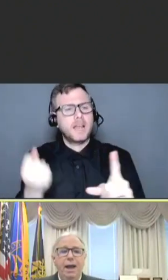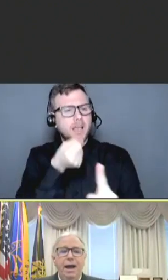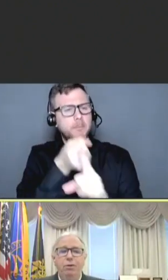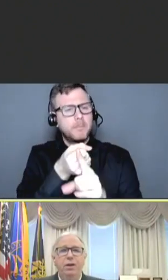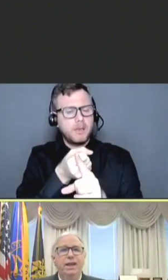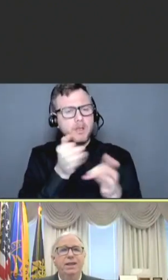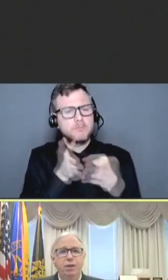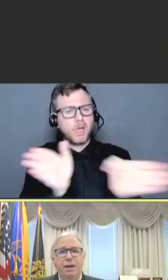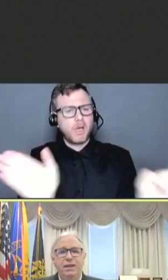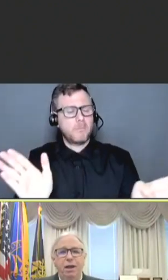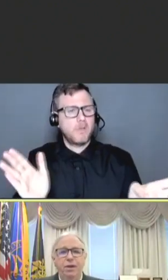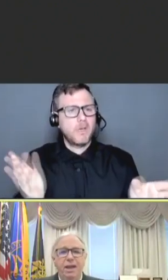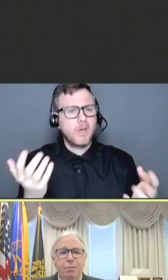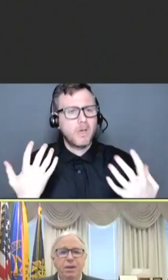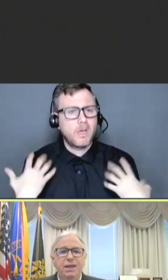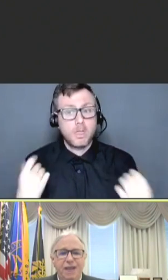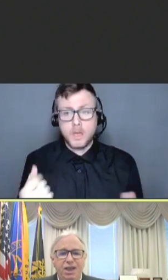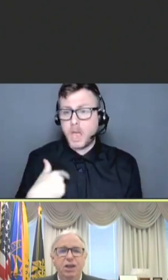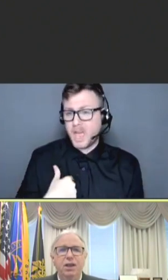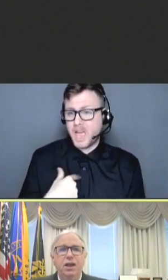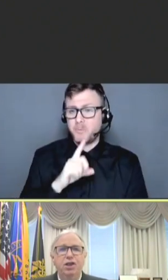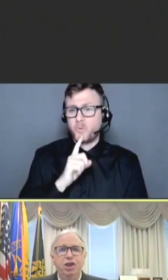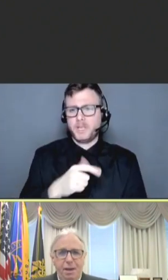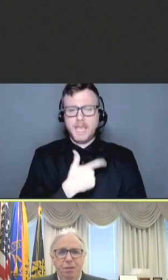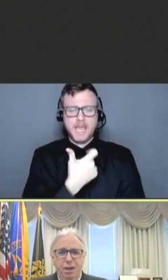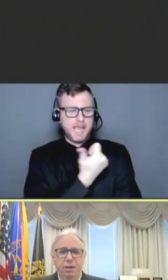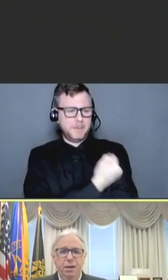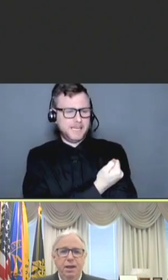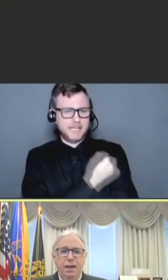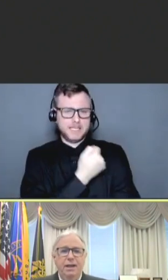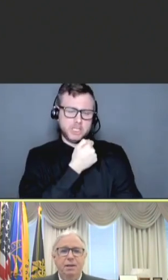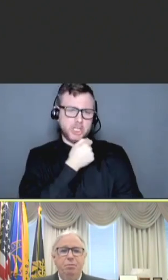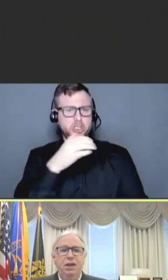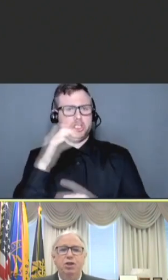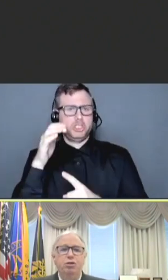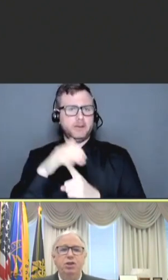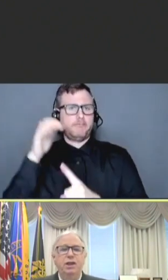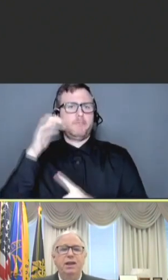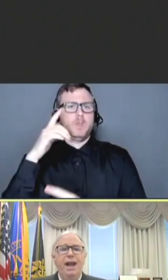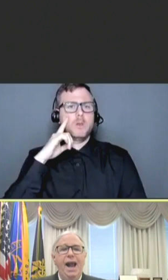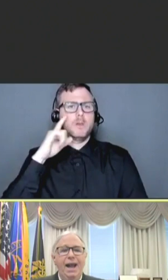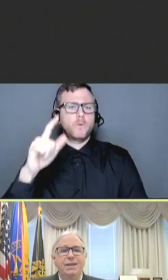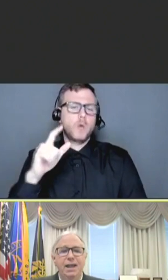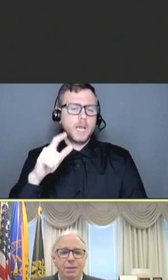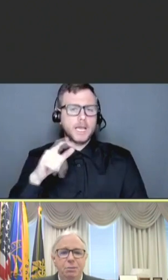I really consider myself an immunization champion, as a pediatrician. And as an